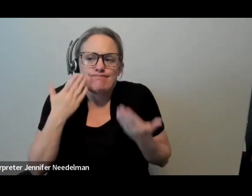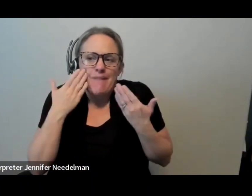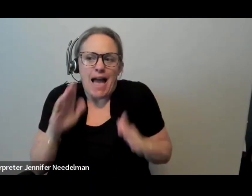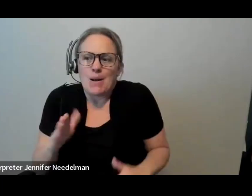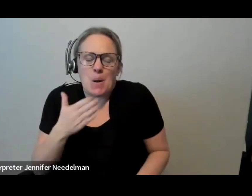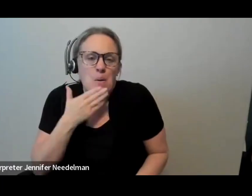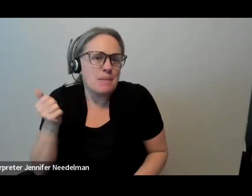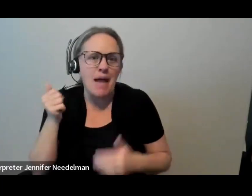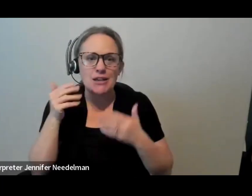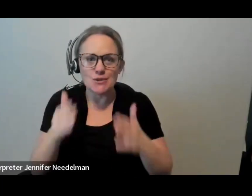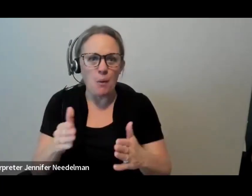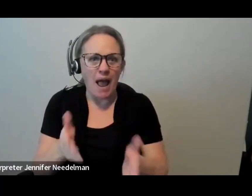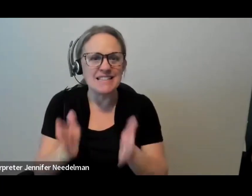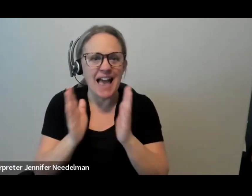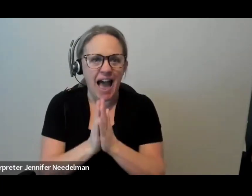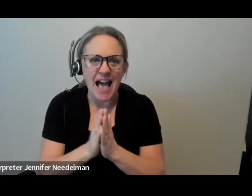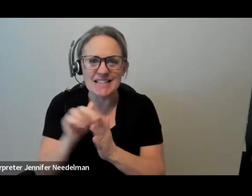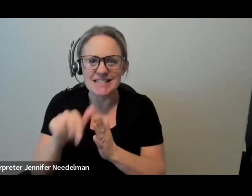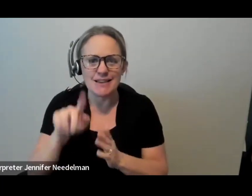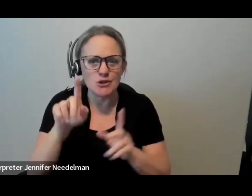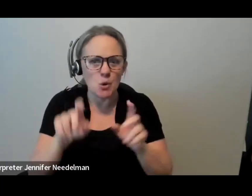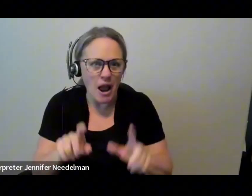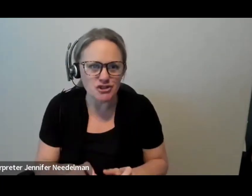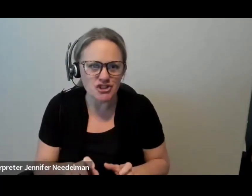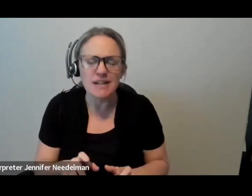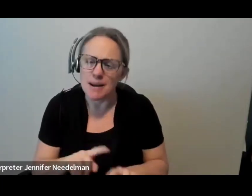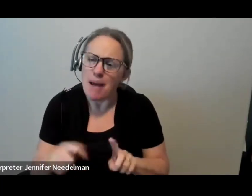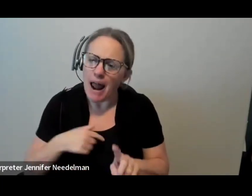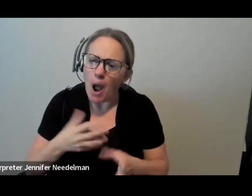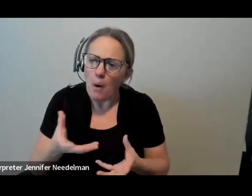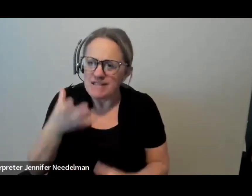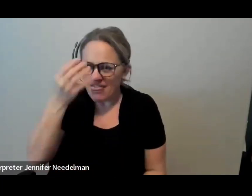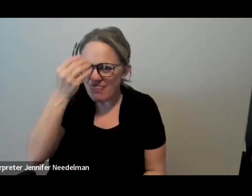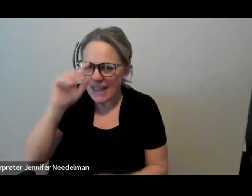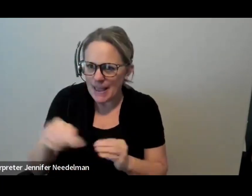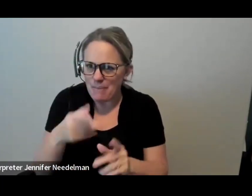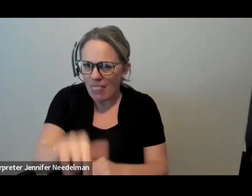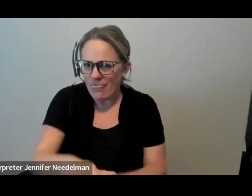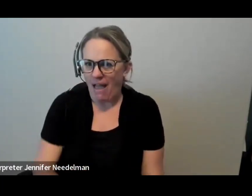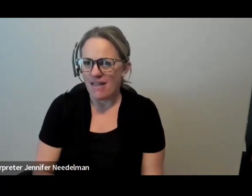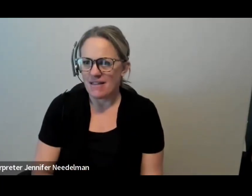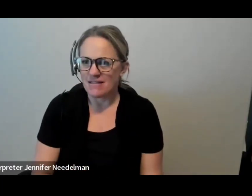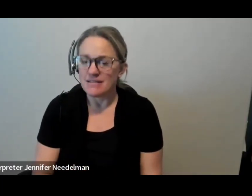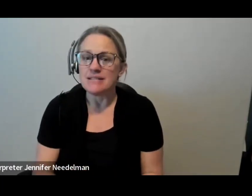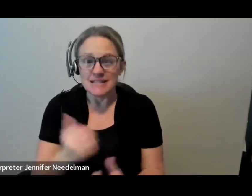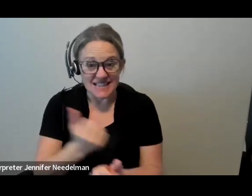to ask this question, but I would love to also think about it because it's, it is everyone's responsibility,